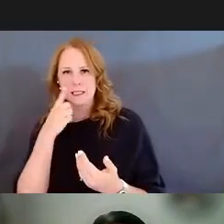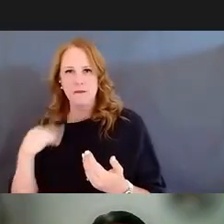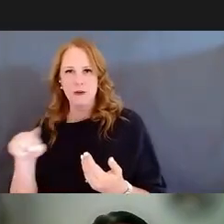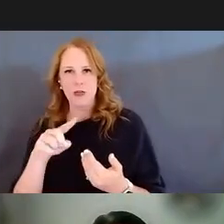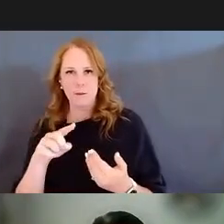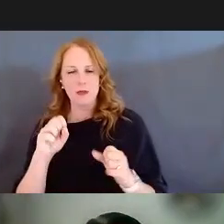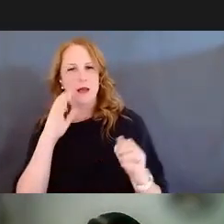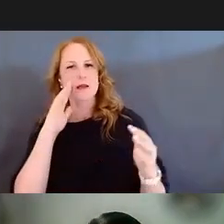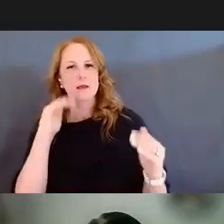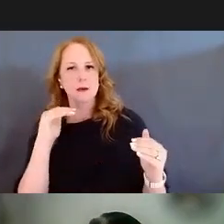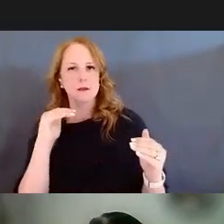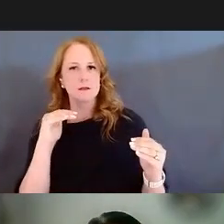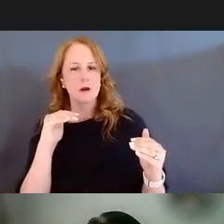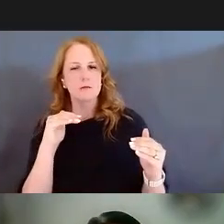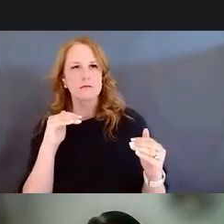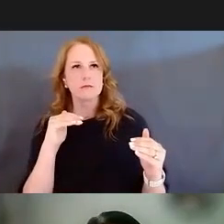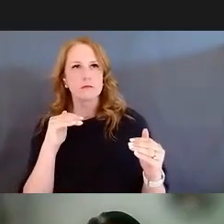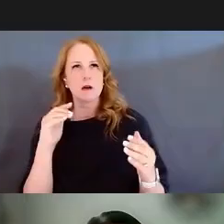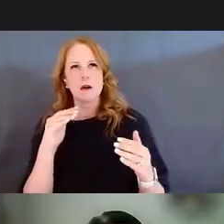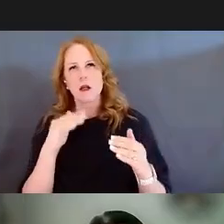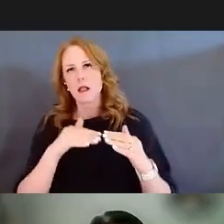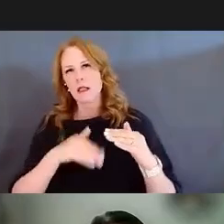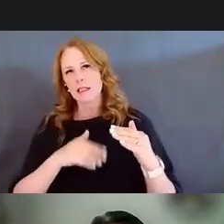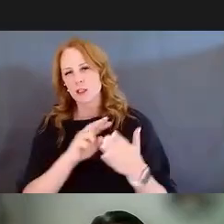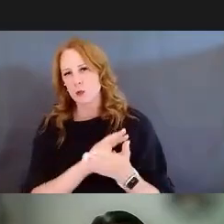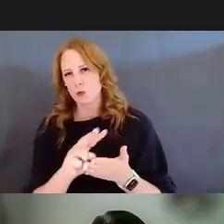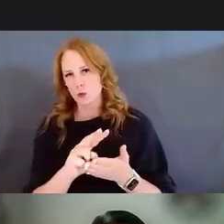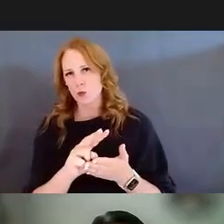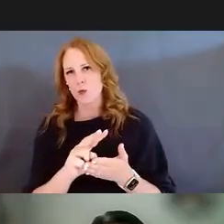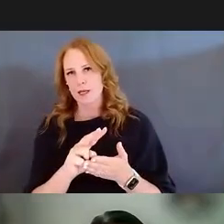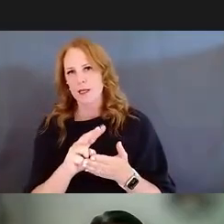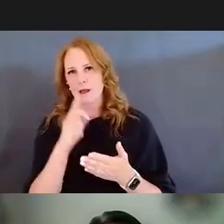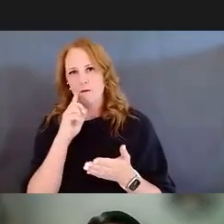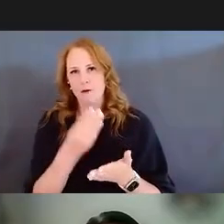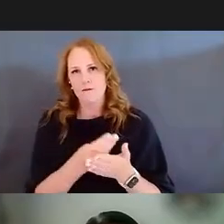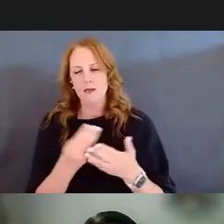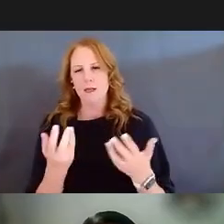would be usually less than a two-week turnaround for funding to be matched and for them to be